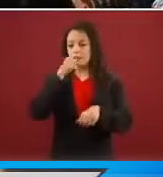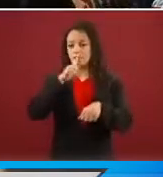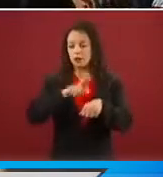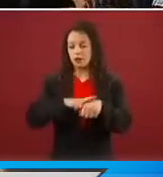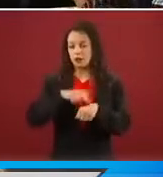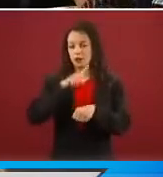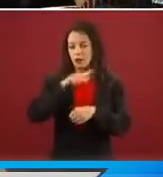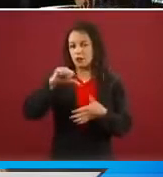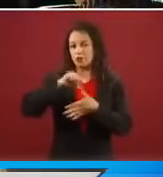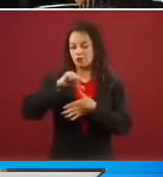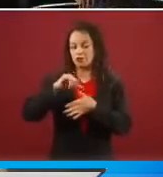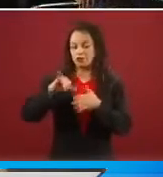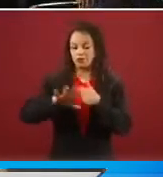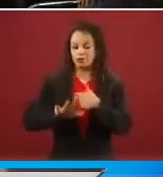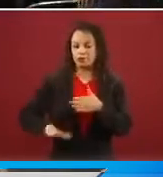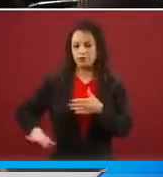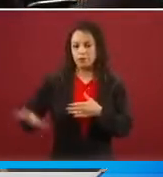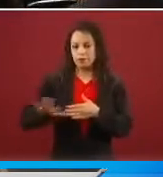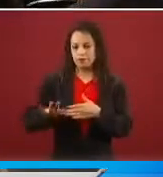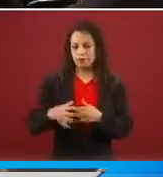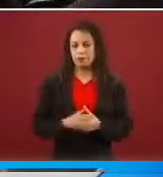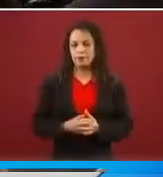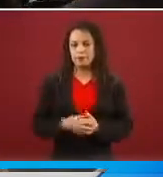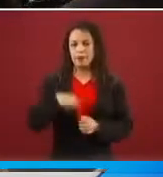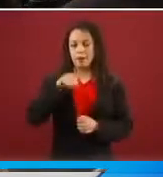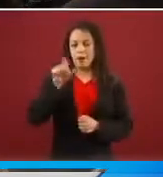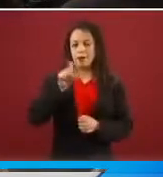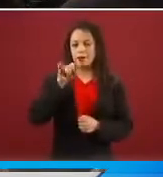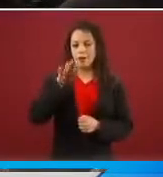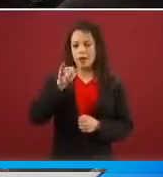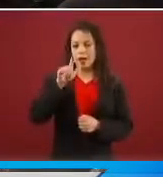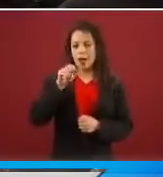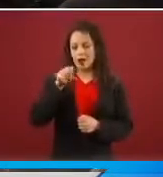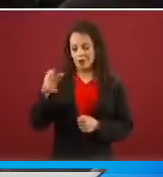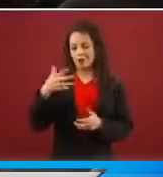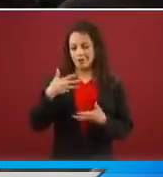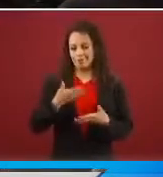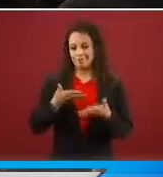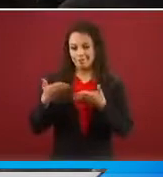as deputy Porfirio Muñoz Ledo thinks it is essential to comply with Mexican laws